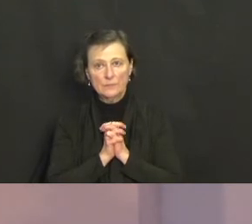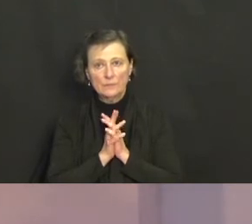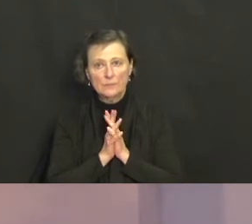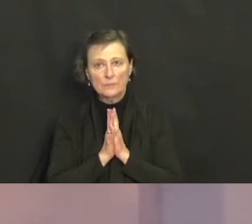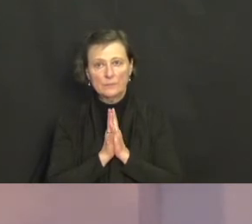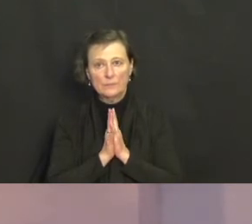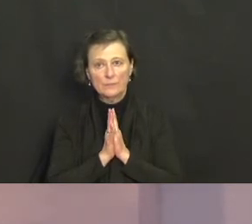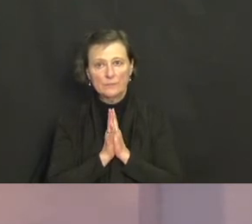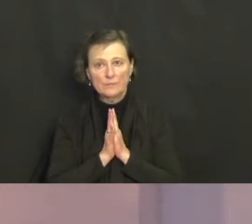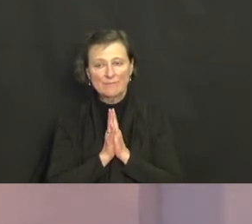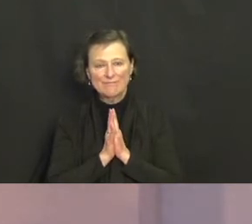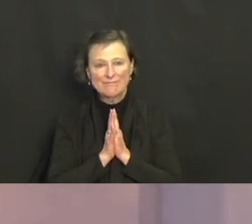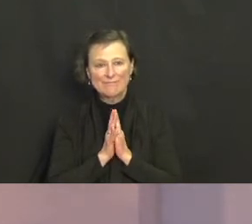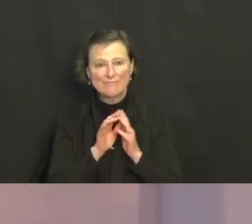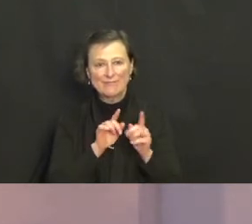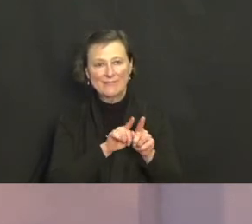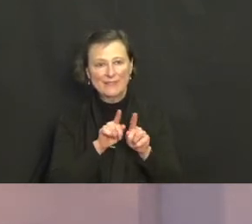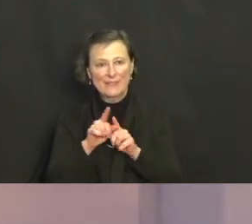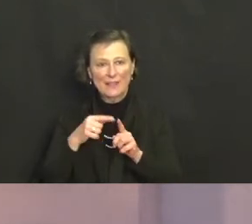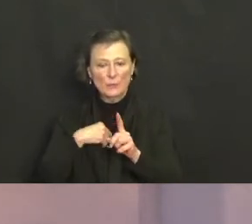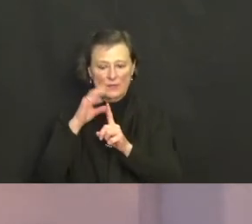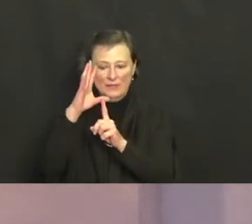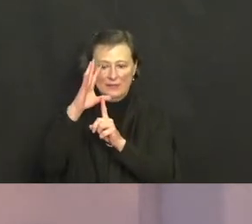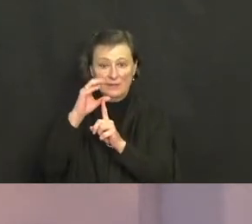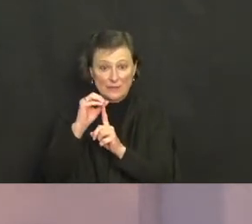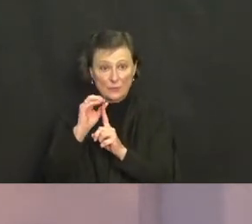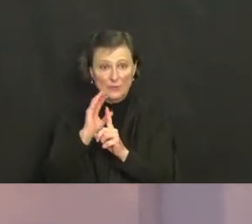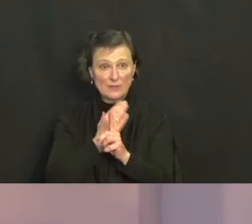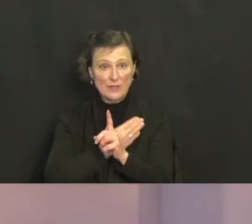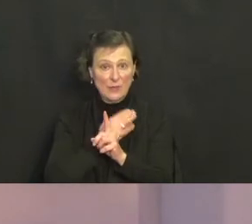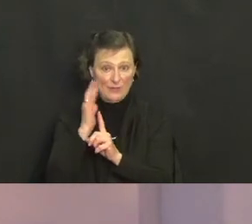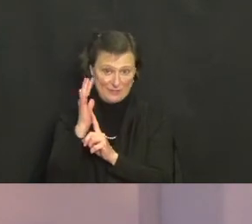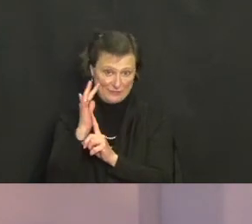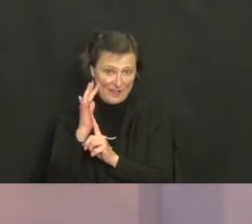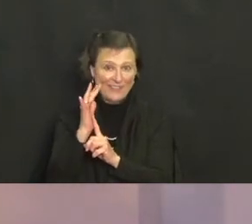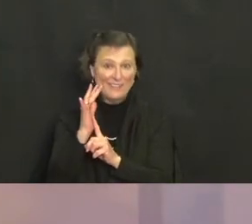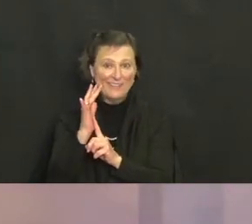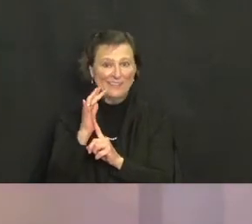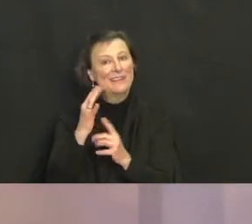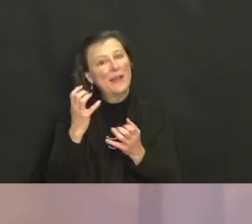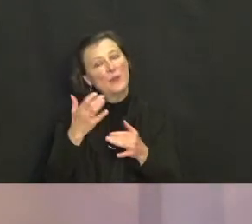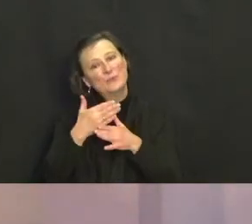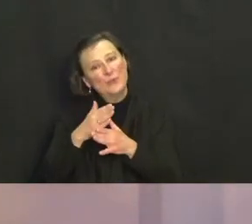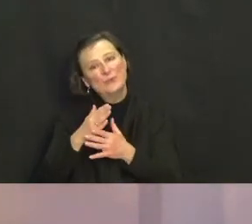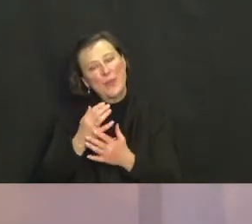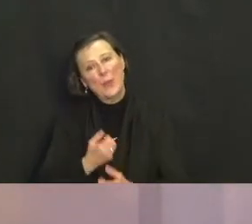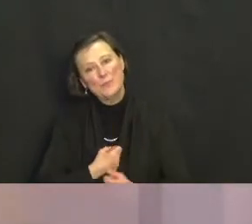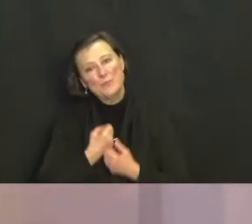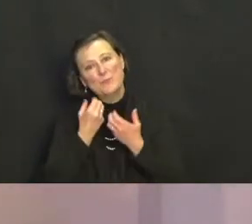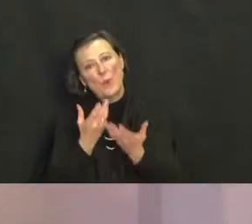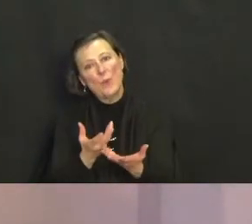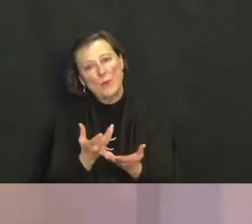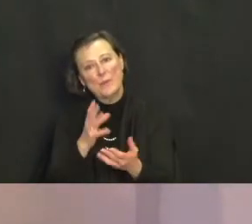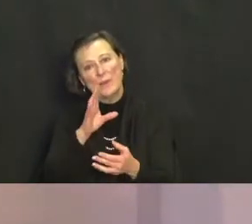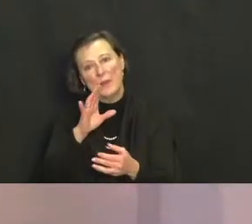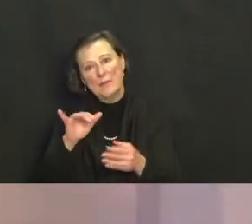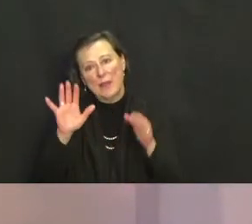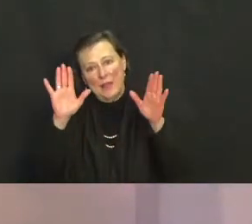As we extinguish our chalices, I'd like to share a poem by the great African-American